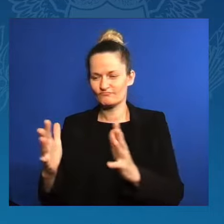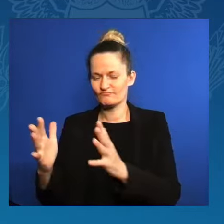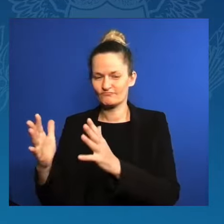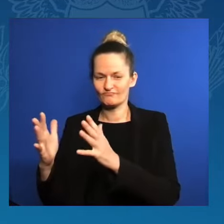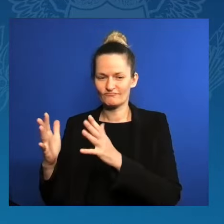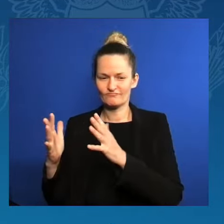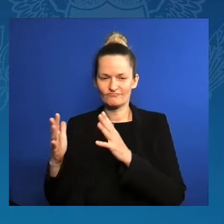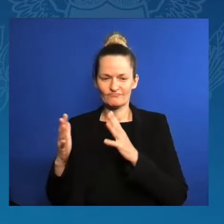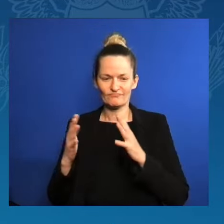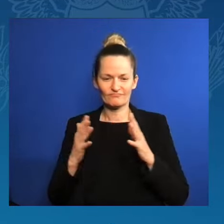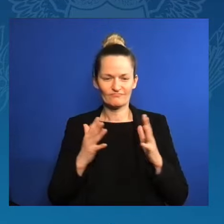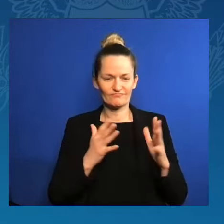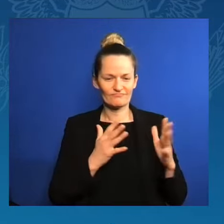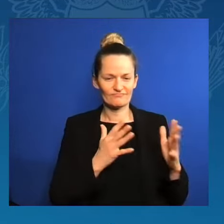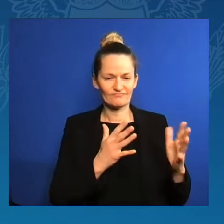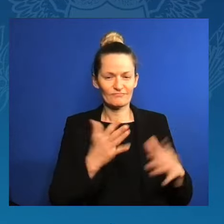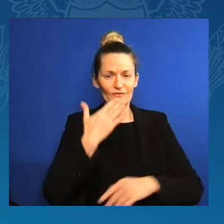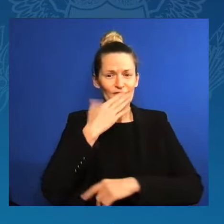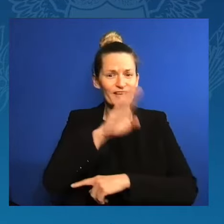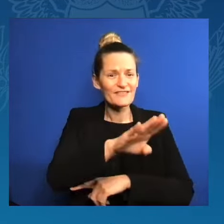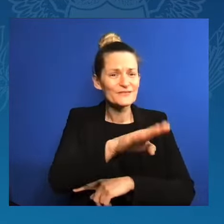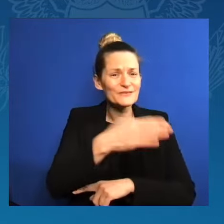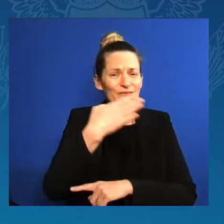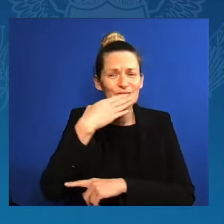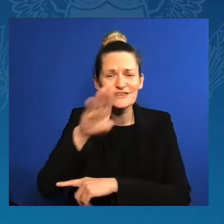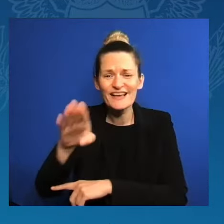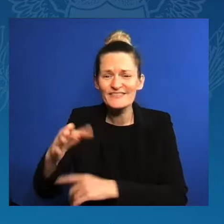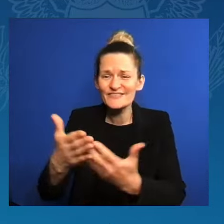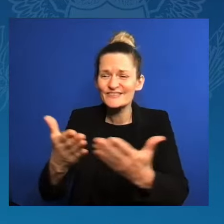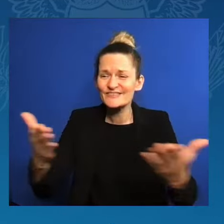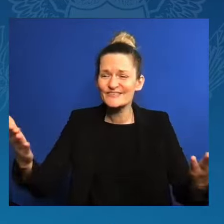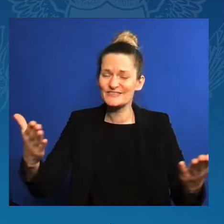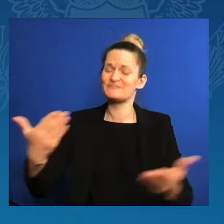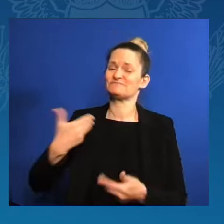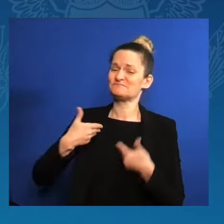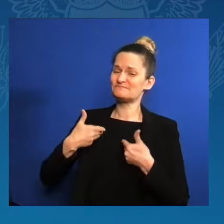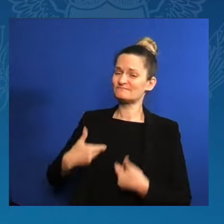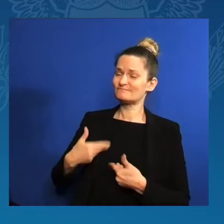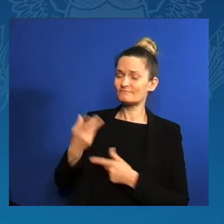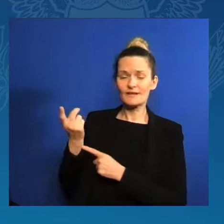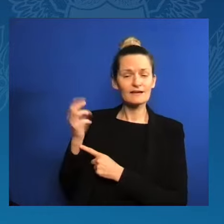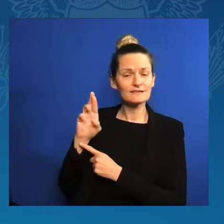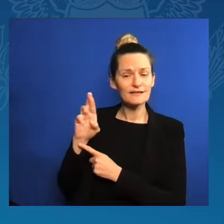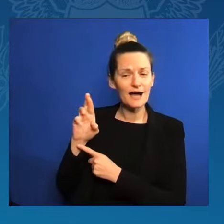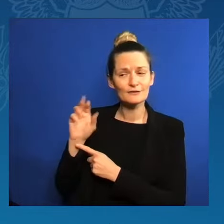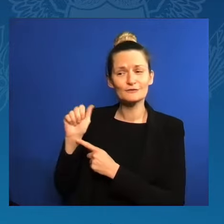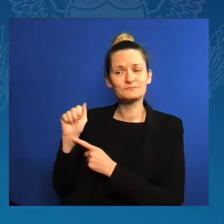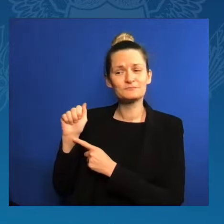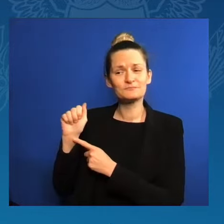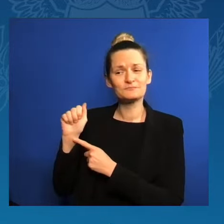Dr. Amy Bryant: Good afternoon. My name is Dr. Amy Bryant. I am a board certified OBGYN